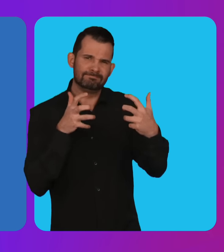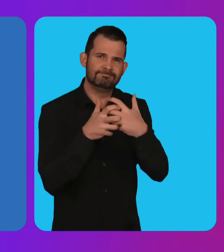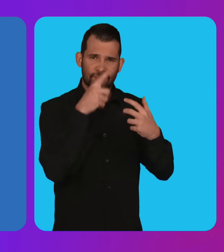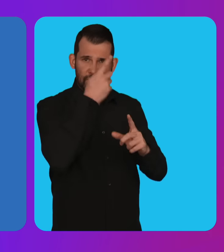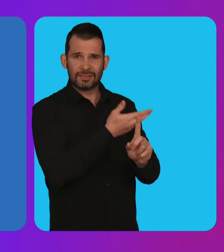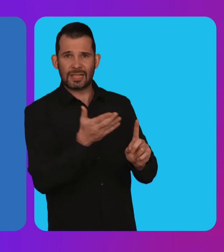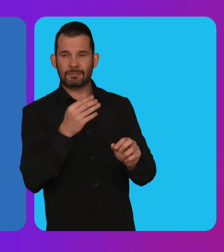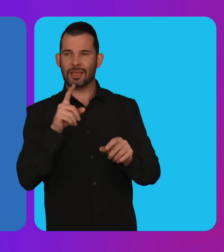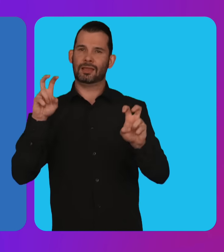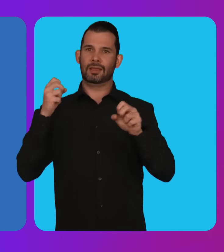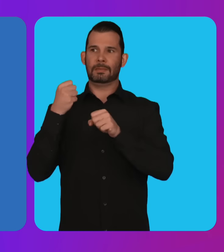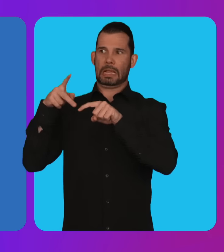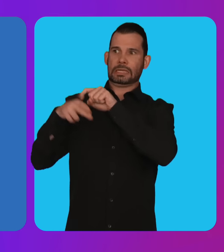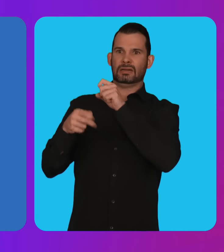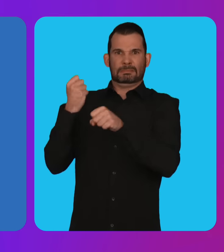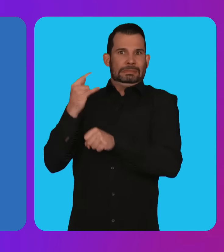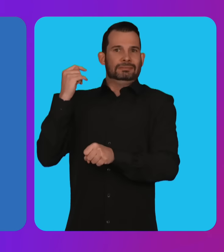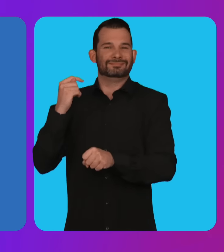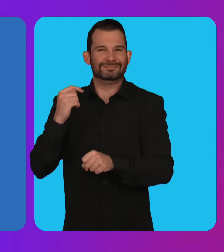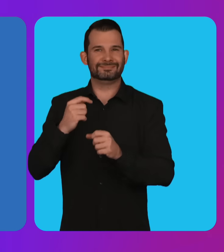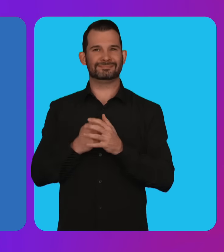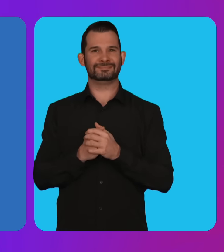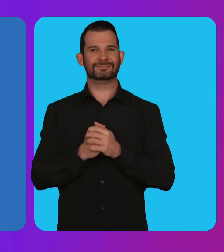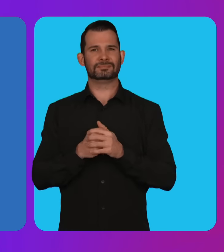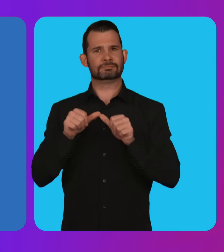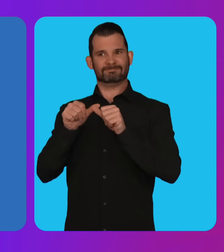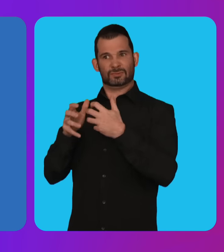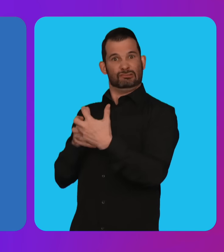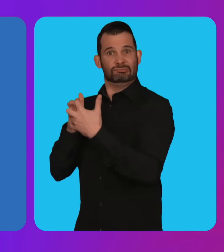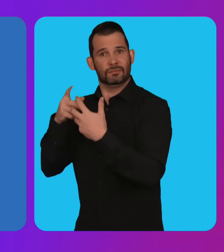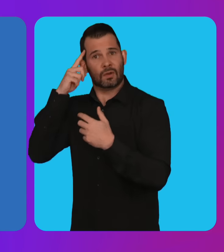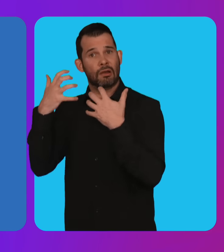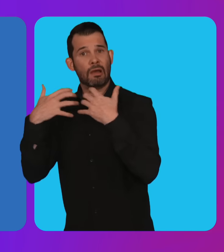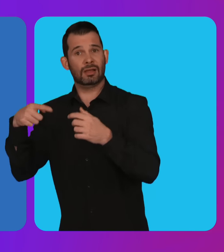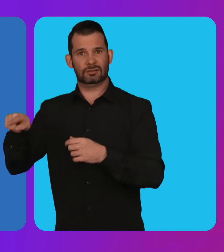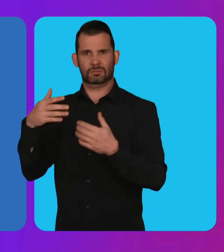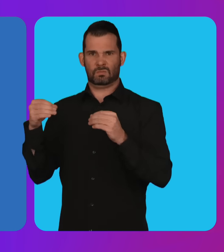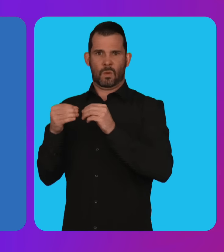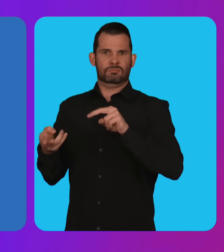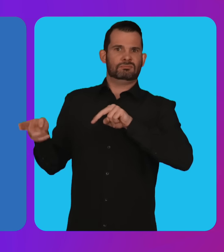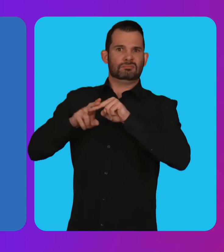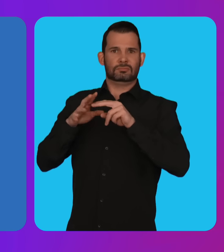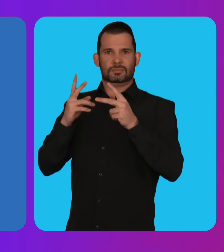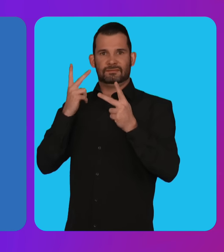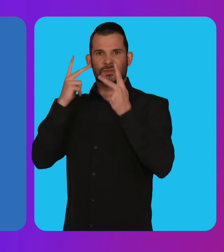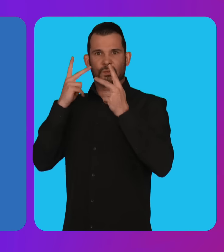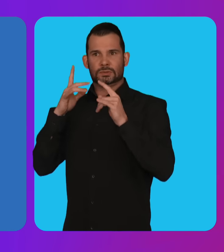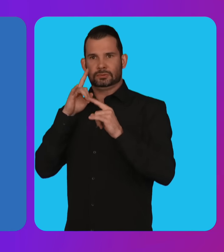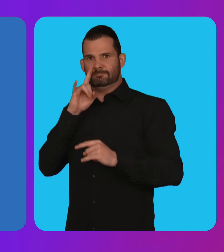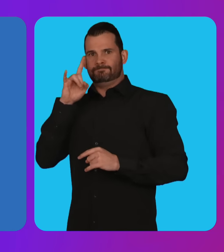visually sophisticated, have much more choice, are accessing their content in so many different ways.